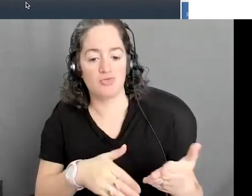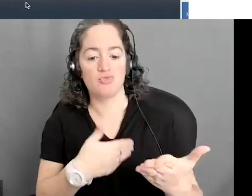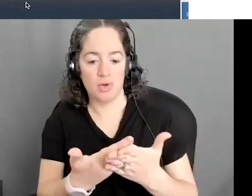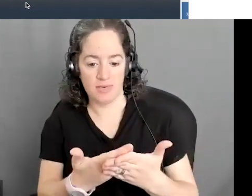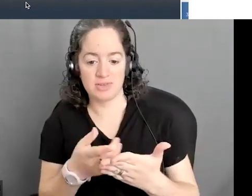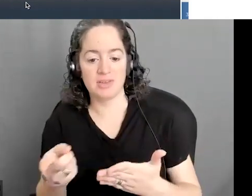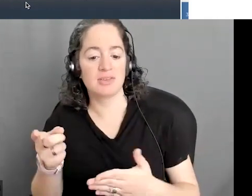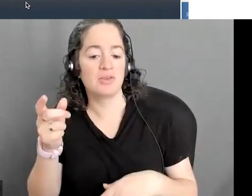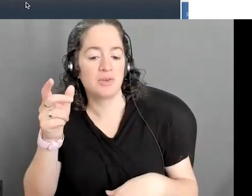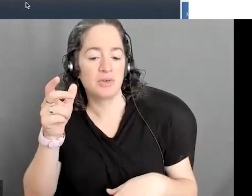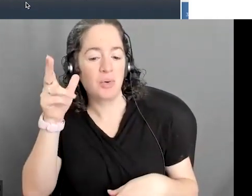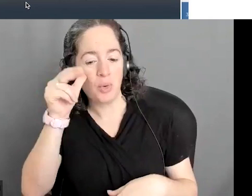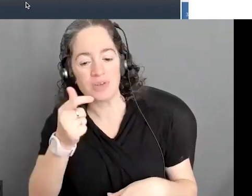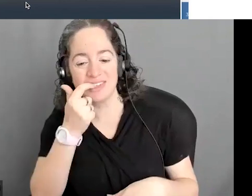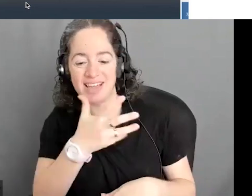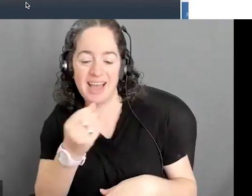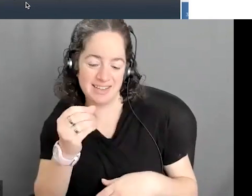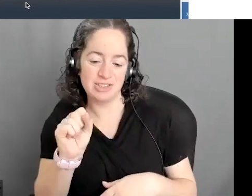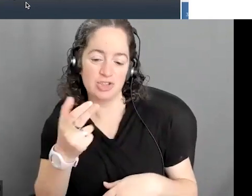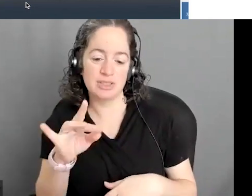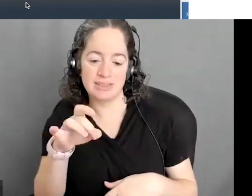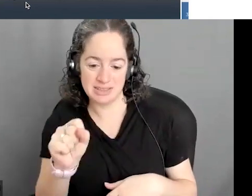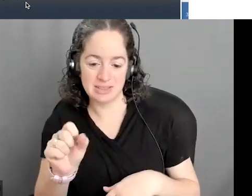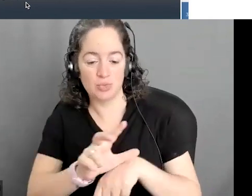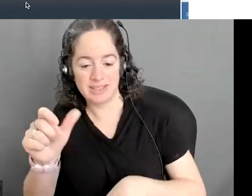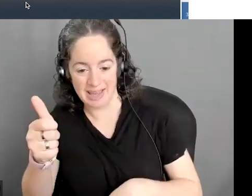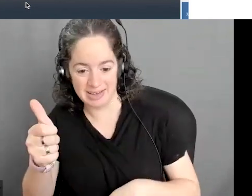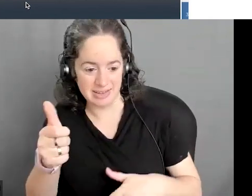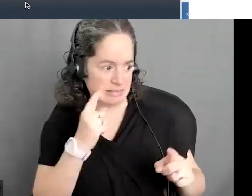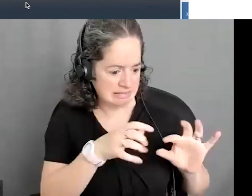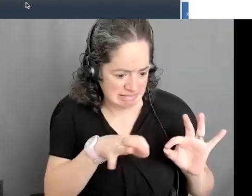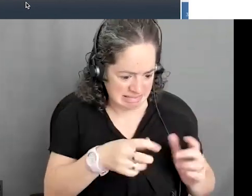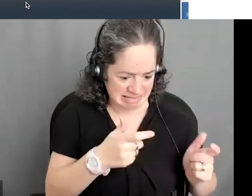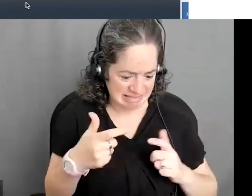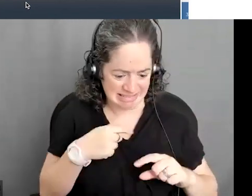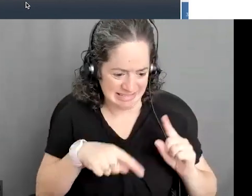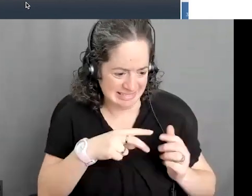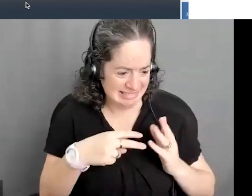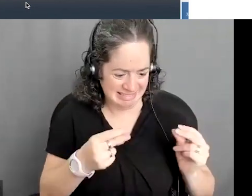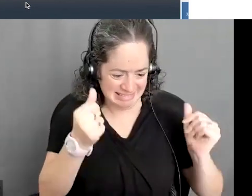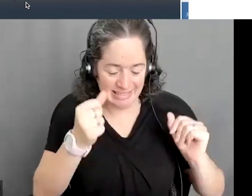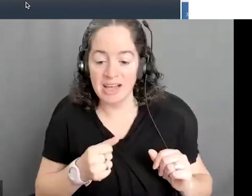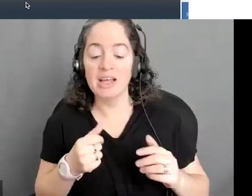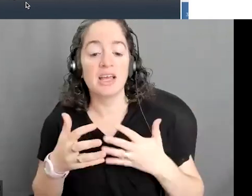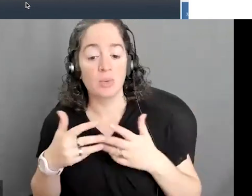It's going faster than I can read it. Bus arrives at Horsetooth and Shields at 3:19 PM.